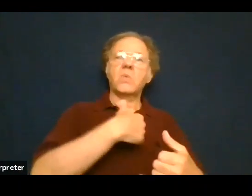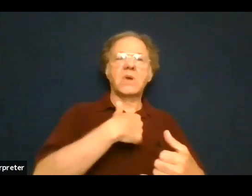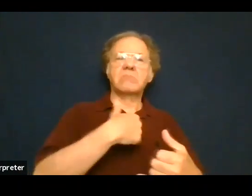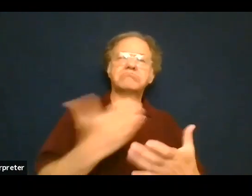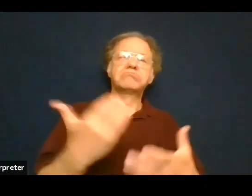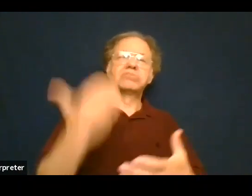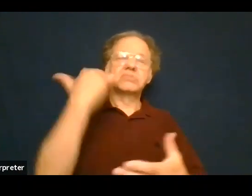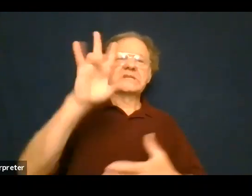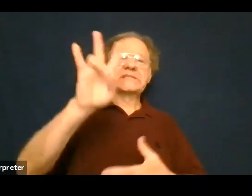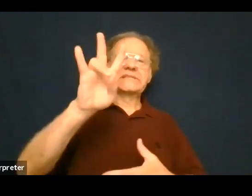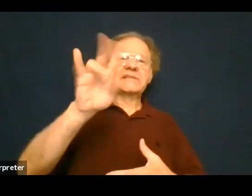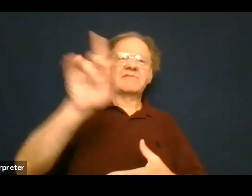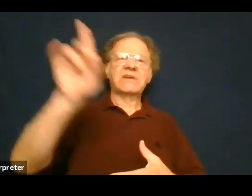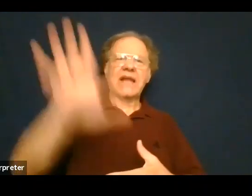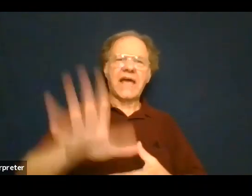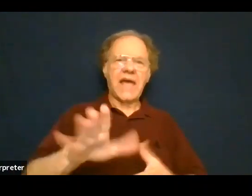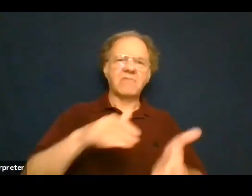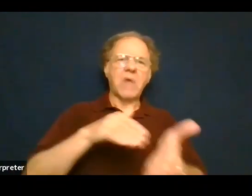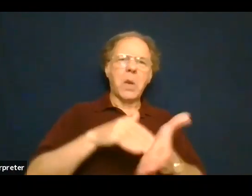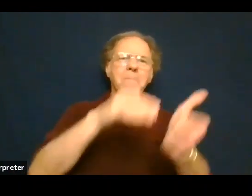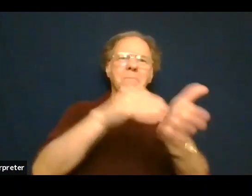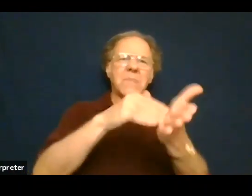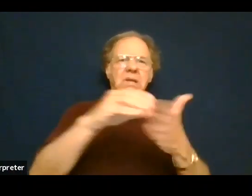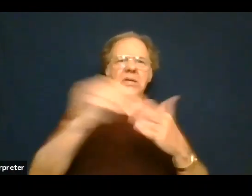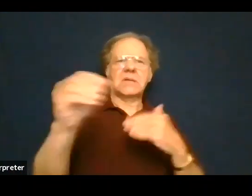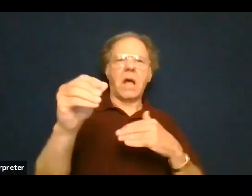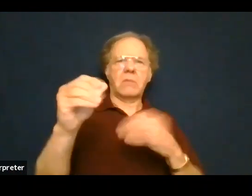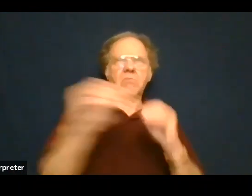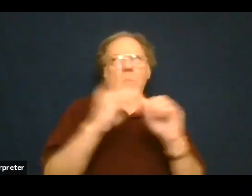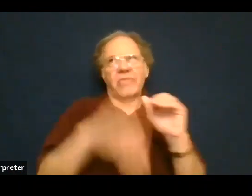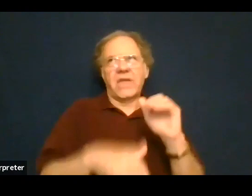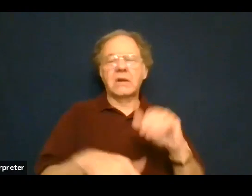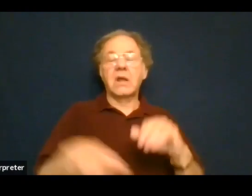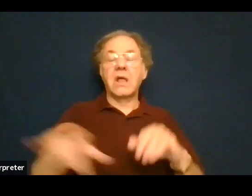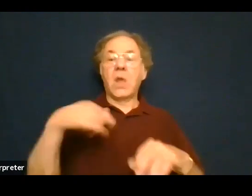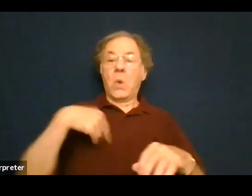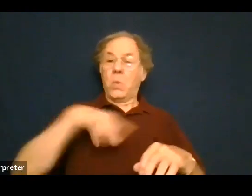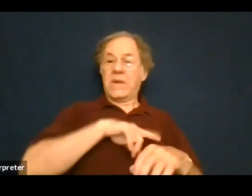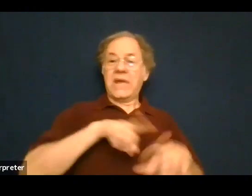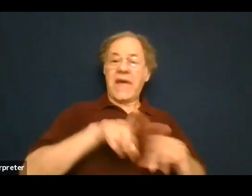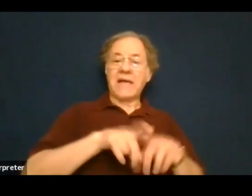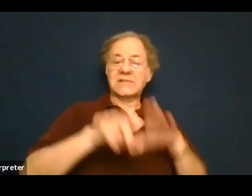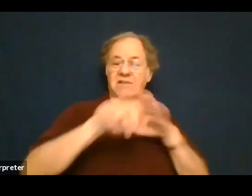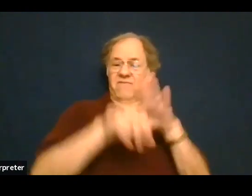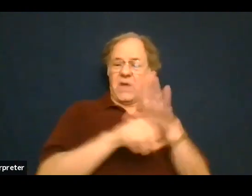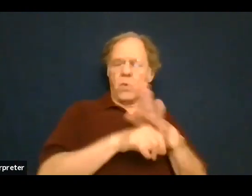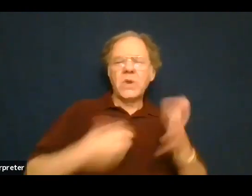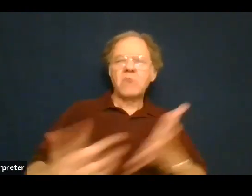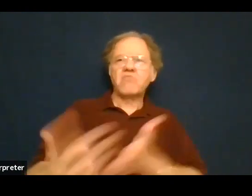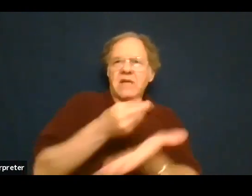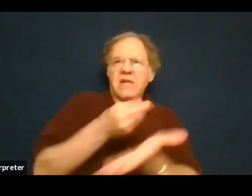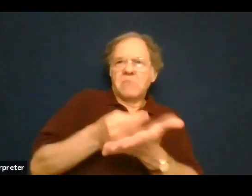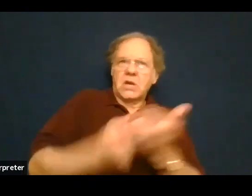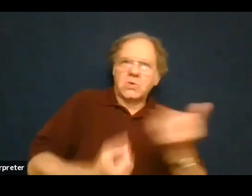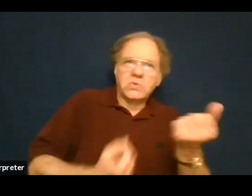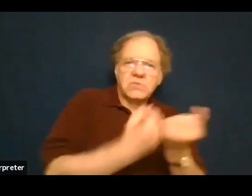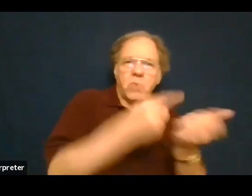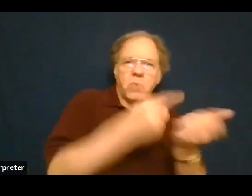More than that. And obviously, as a foundation, we've raised money to support research, and people want treatments and cures.